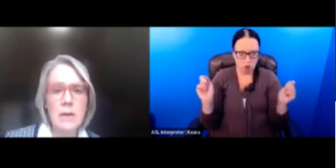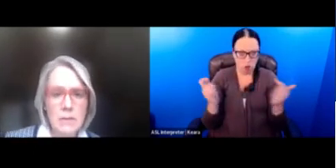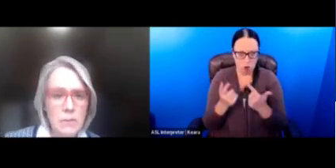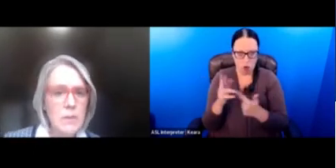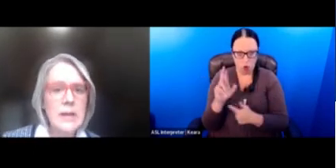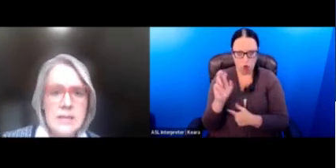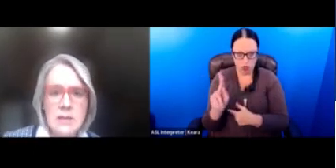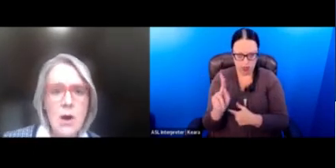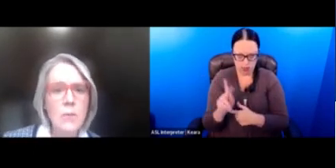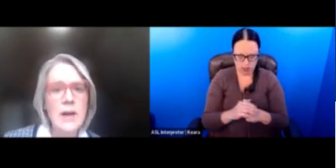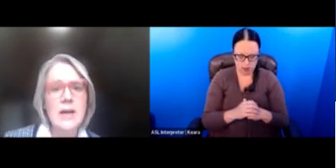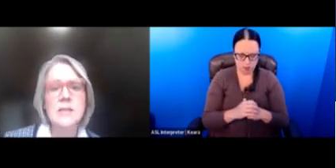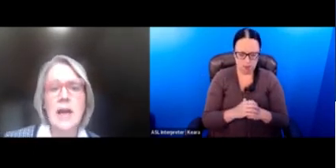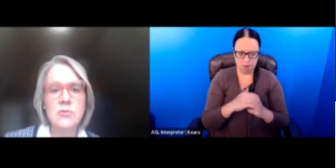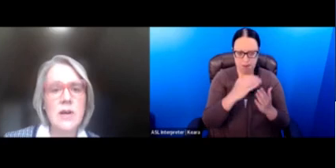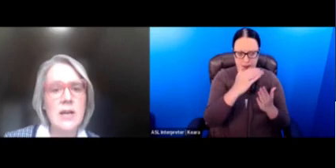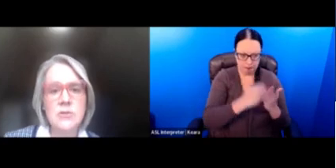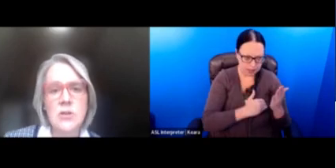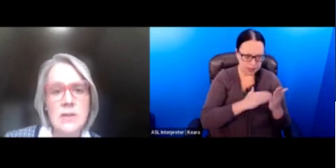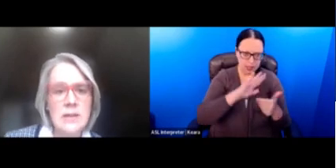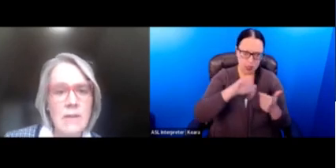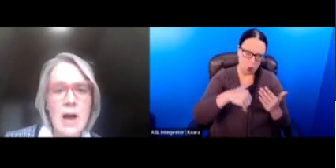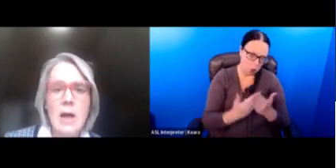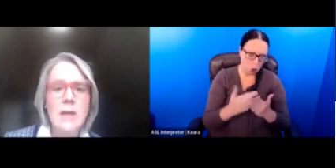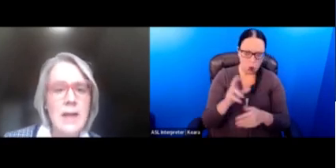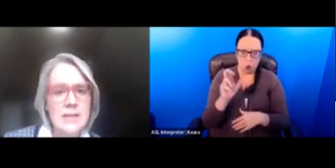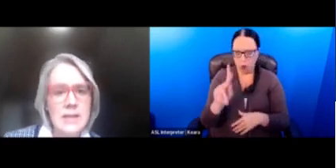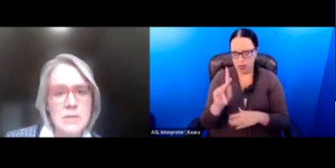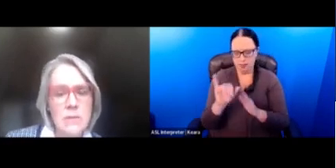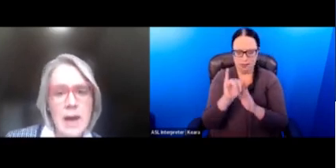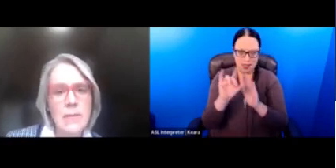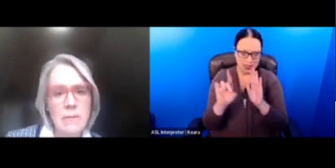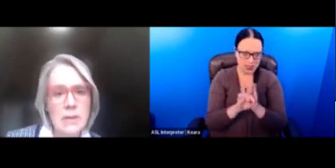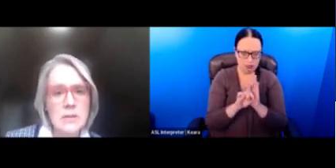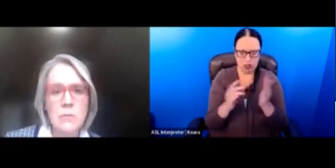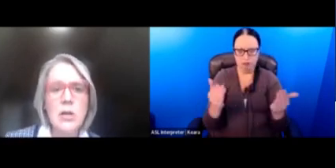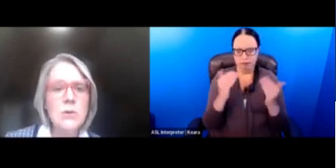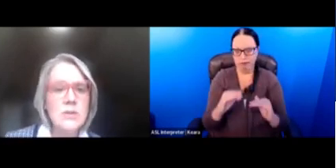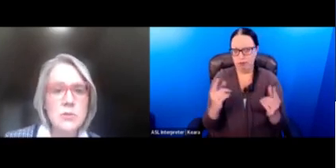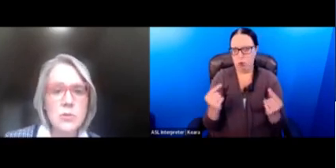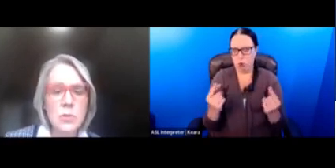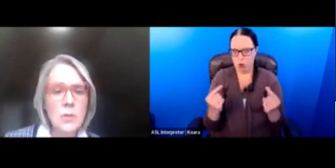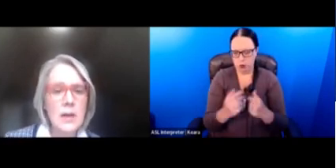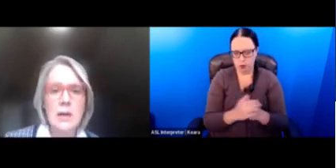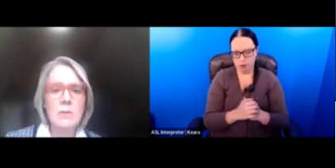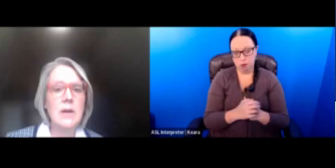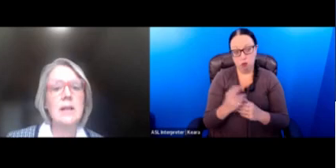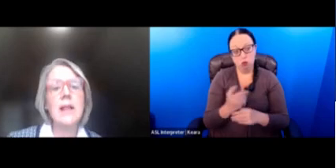it leveraged us to get where we are today. But in that being, eventually this checkbox of